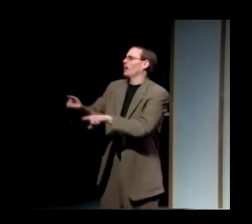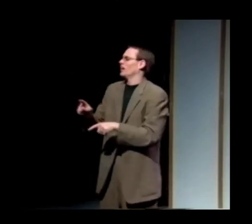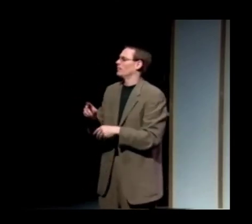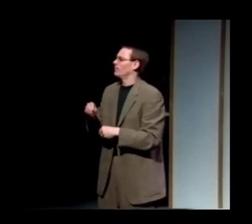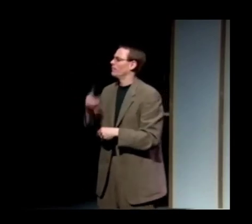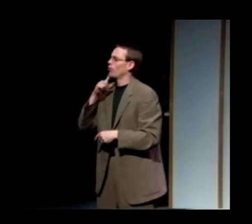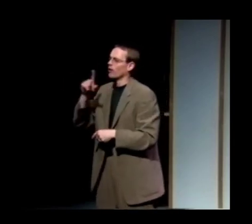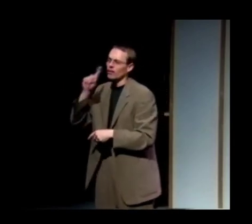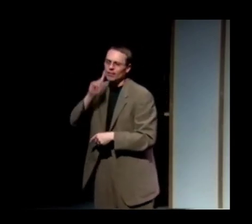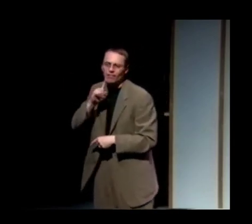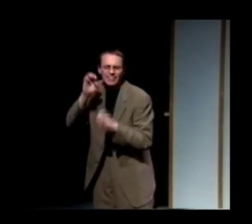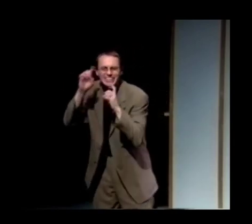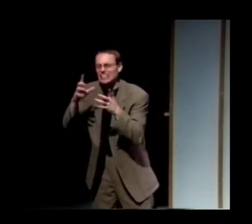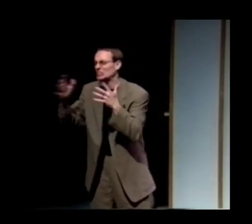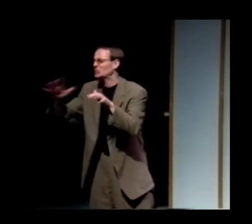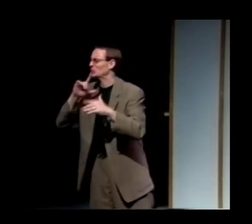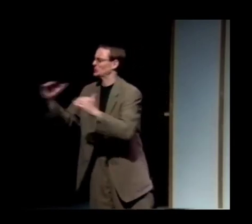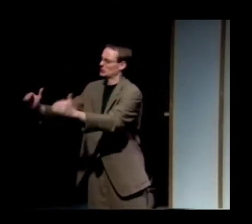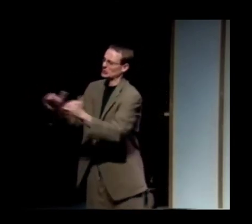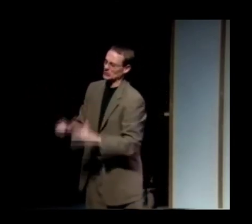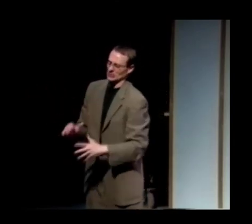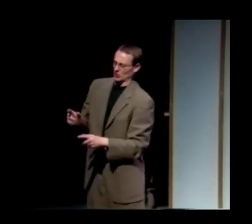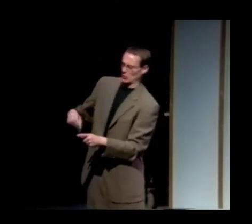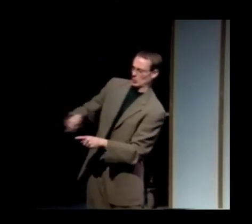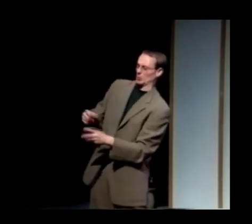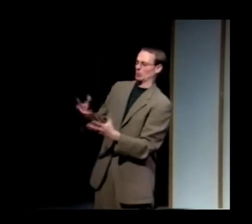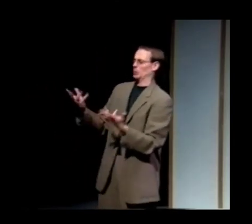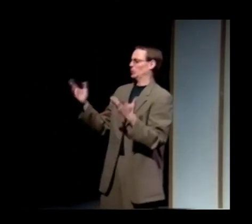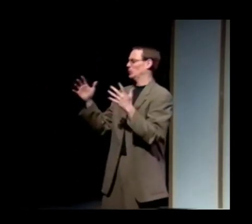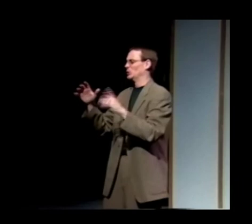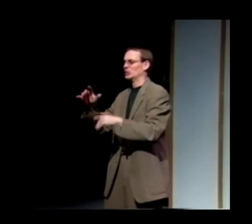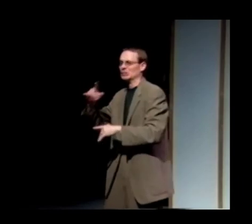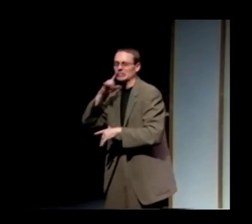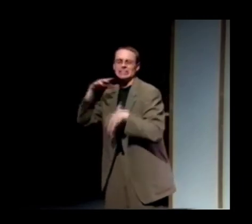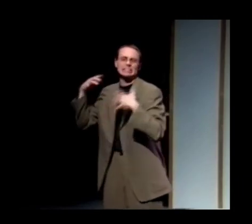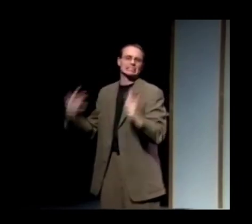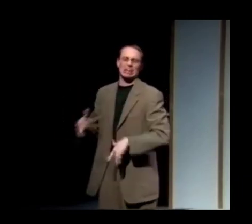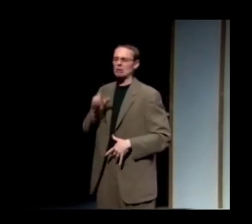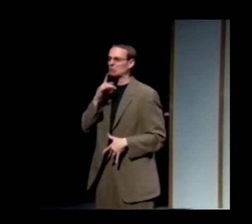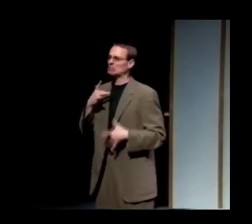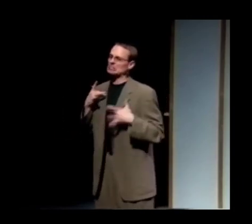BEING MAINSTREAMED IN A HEARING ENVIRONMENT, OK? GOING INTO A PUBLIC SCHOOL